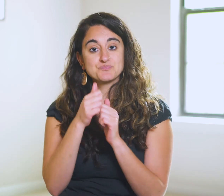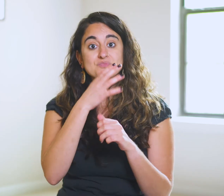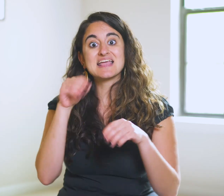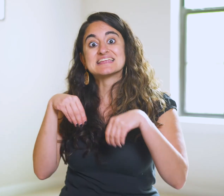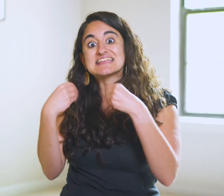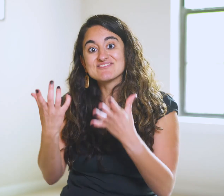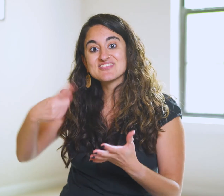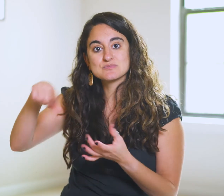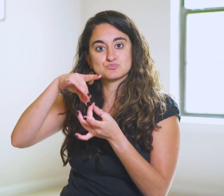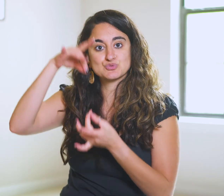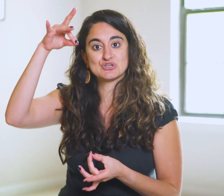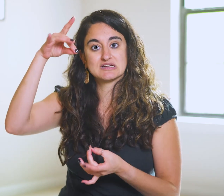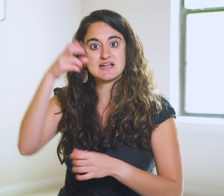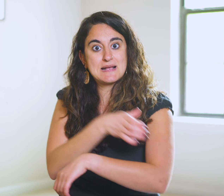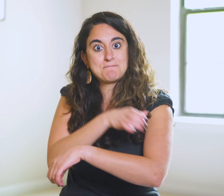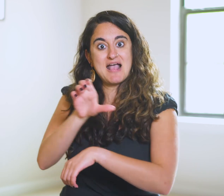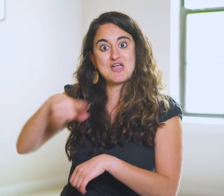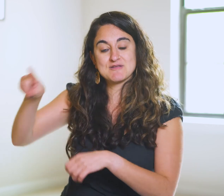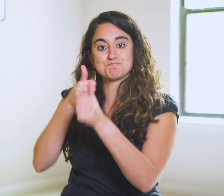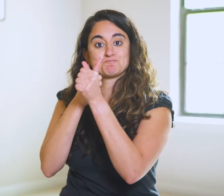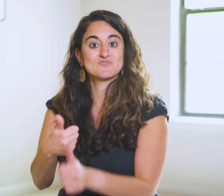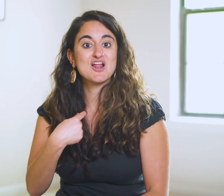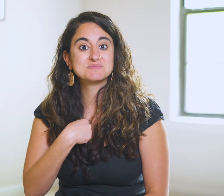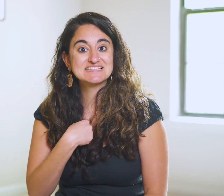And here’s my Spirit to empower your obedience.